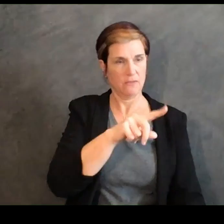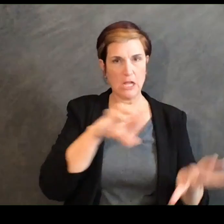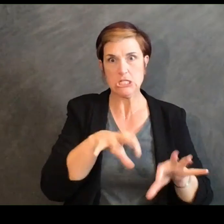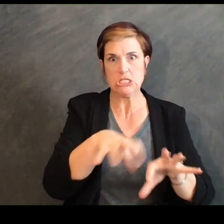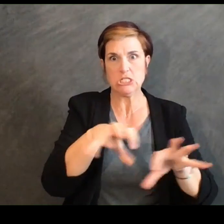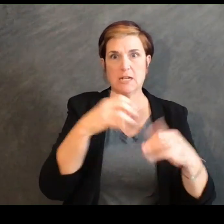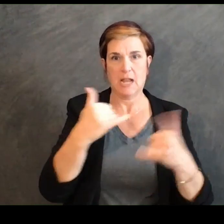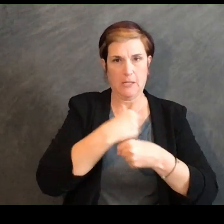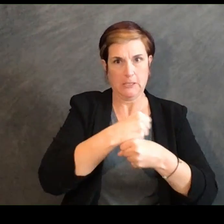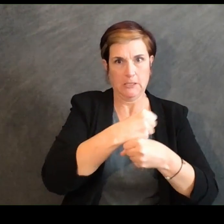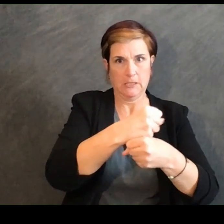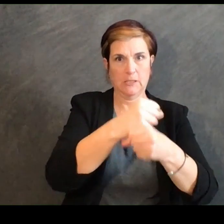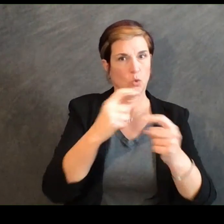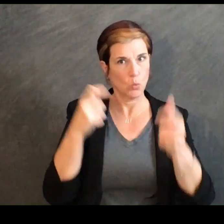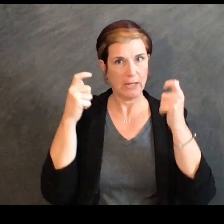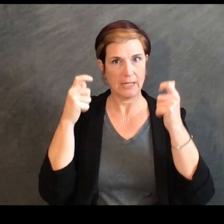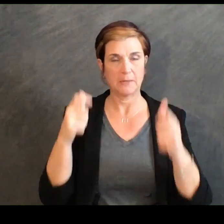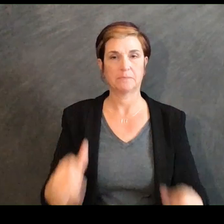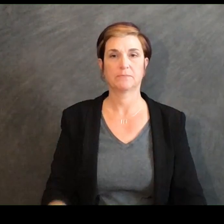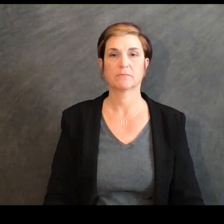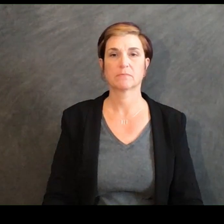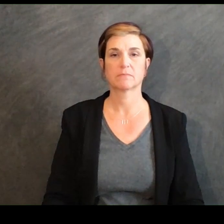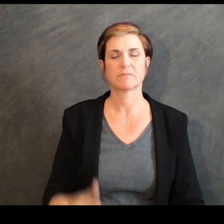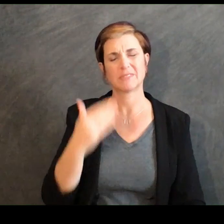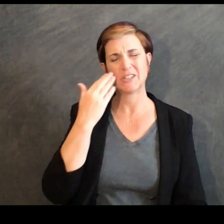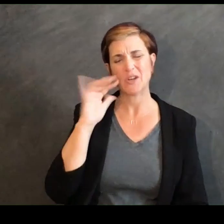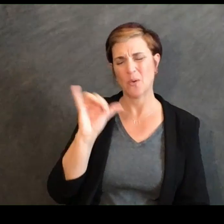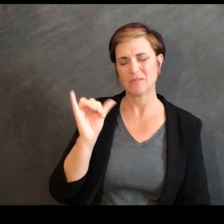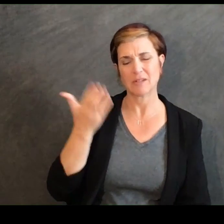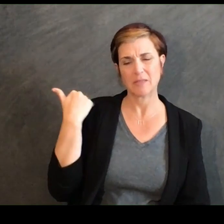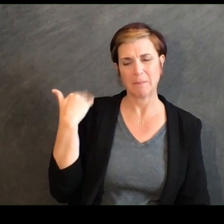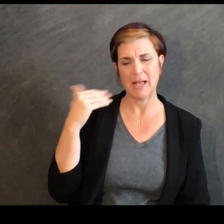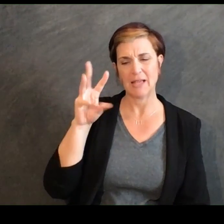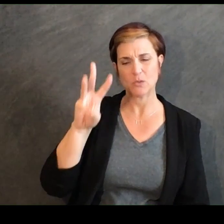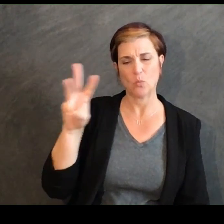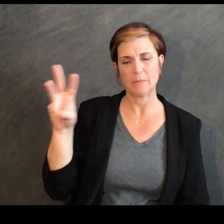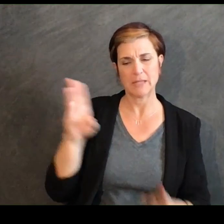unlike websites of the past to determine whether a test is warranted and to